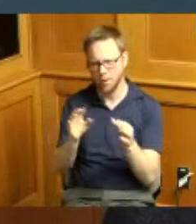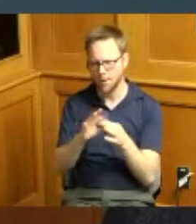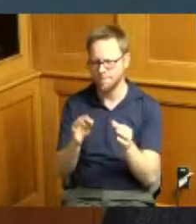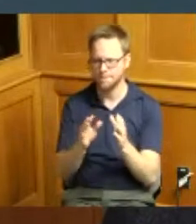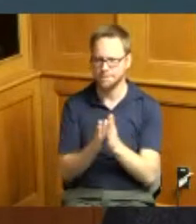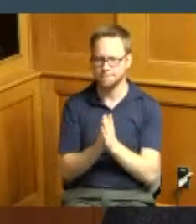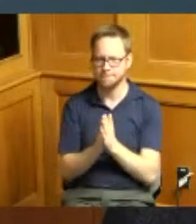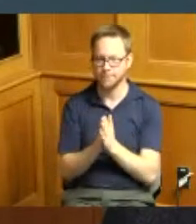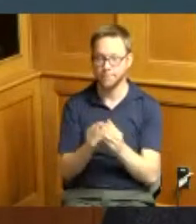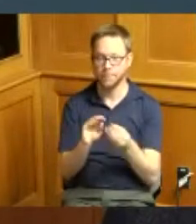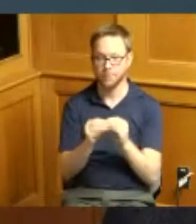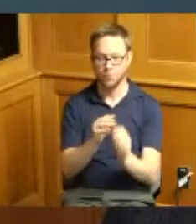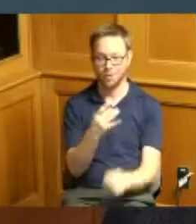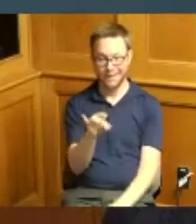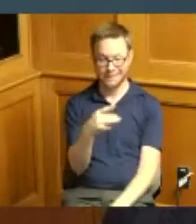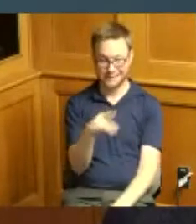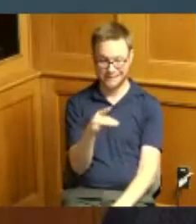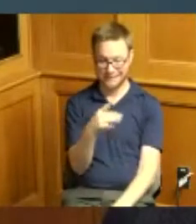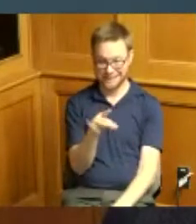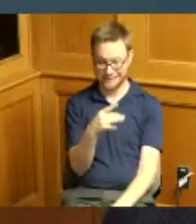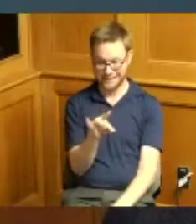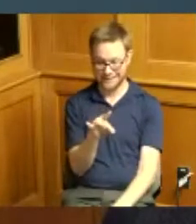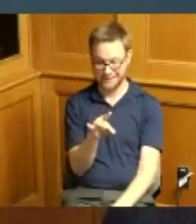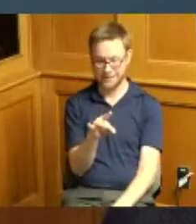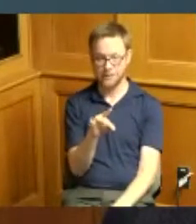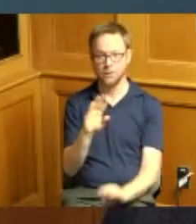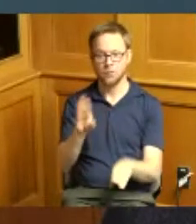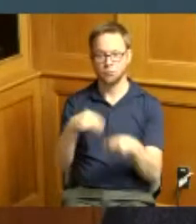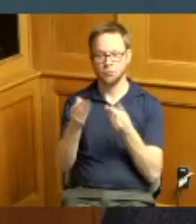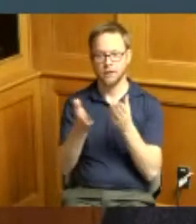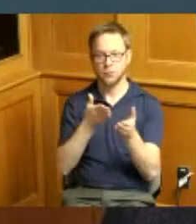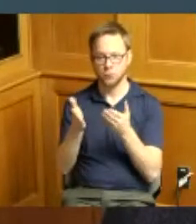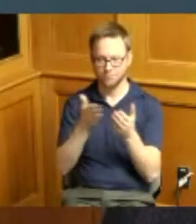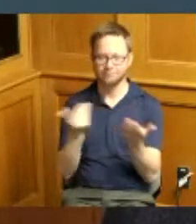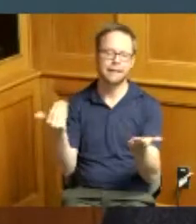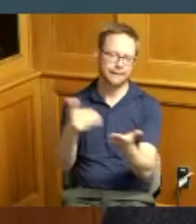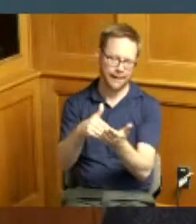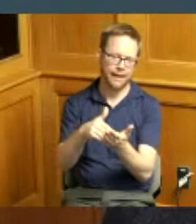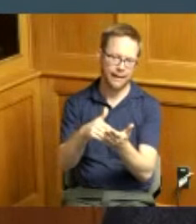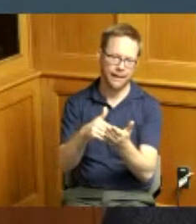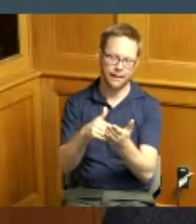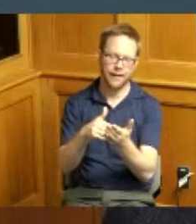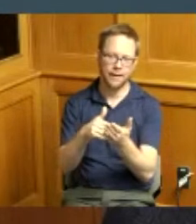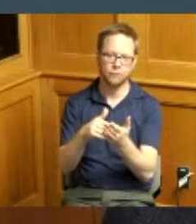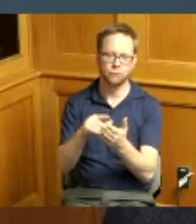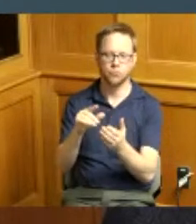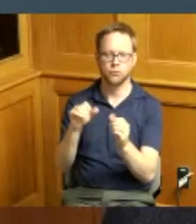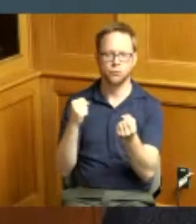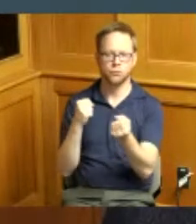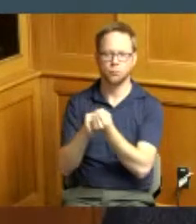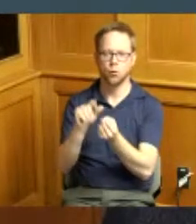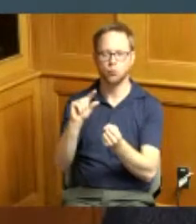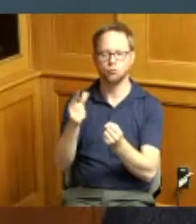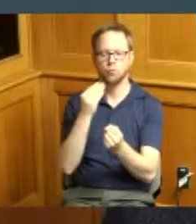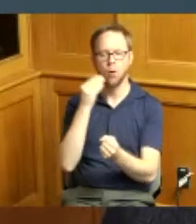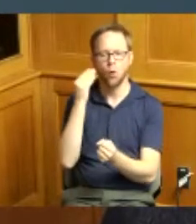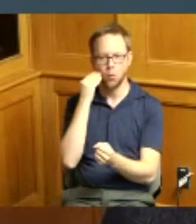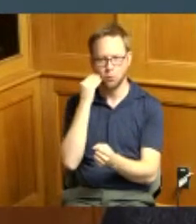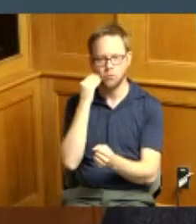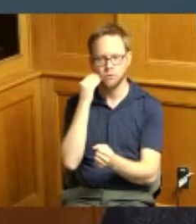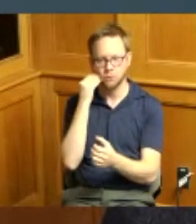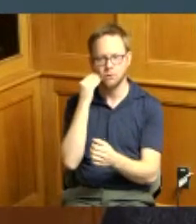item 18 we're providing services once again for group home services it's between hope haven for